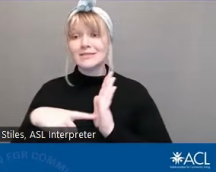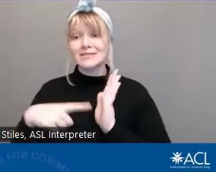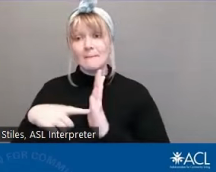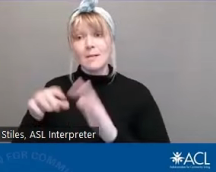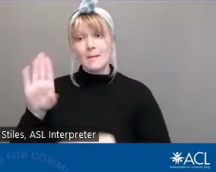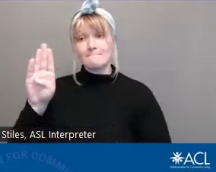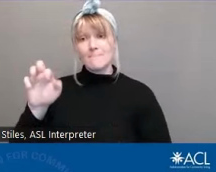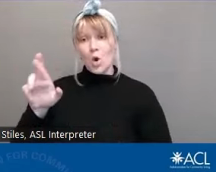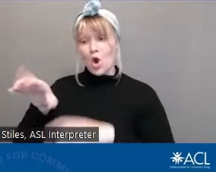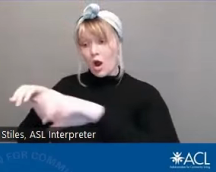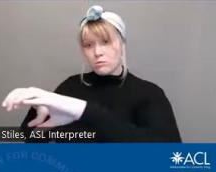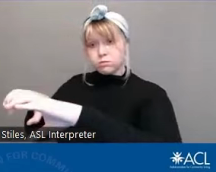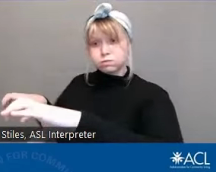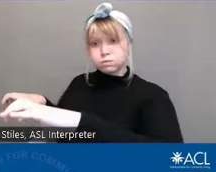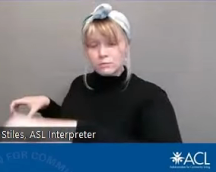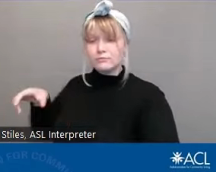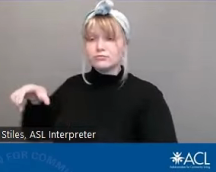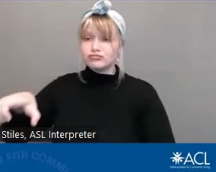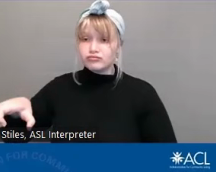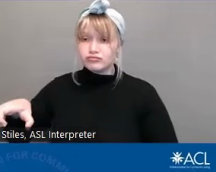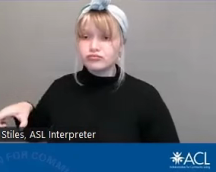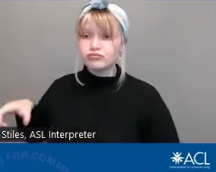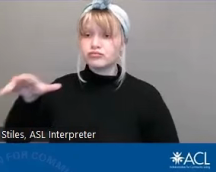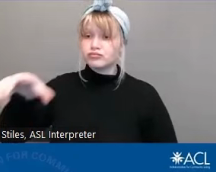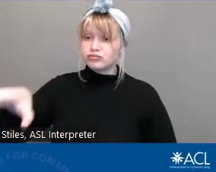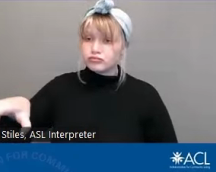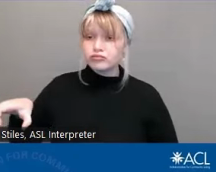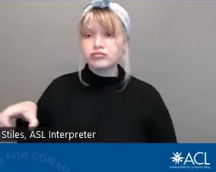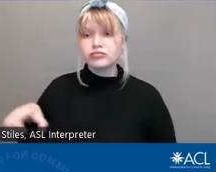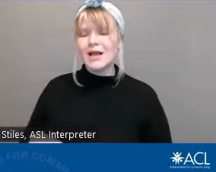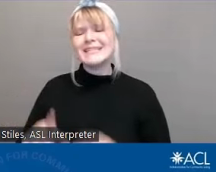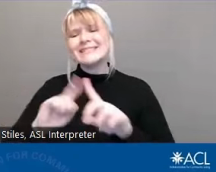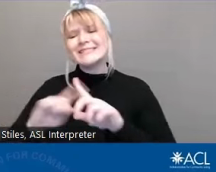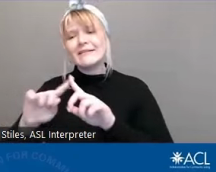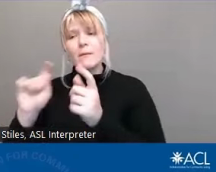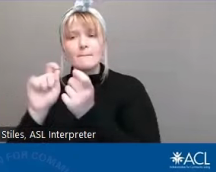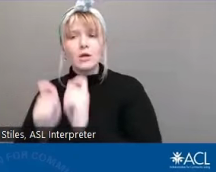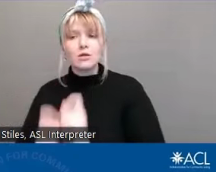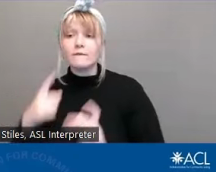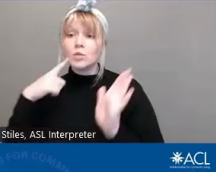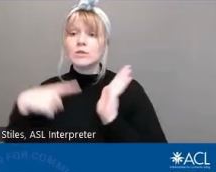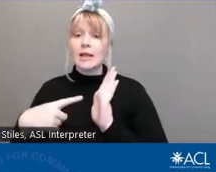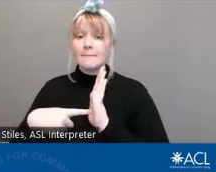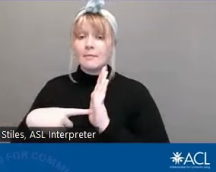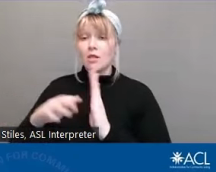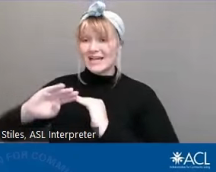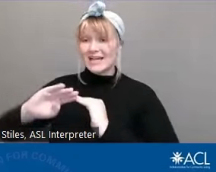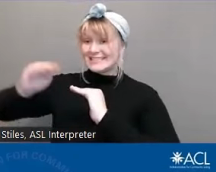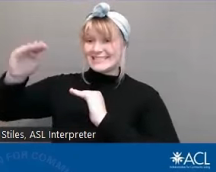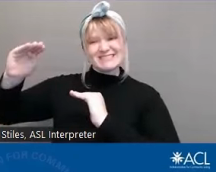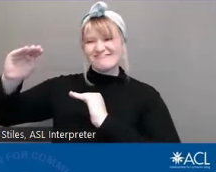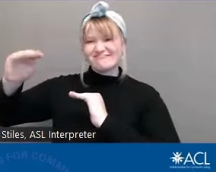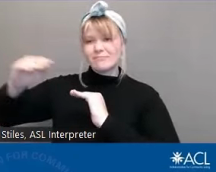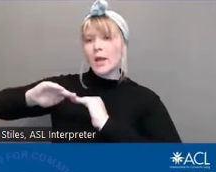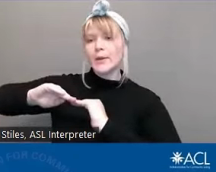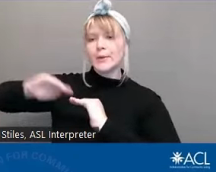and hand railings, and accessibility modifications, including ramps and accessible bathrooms.